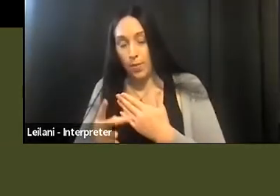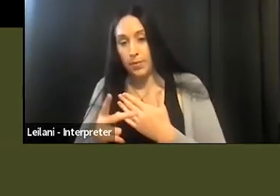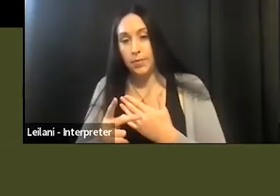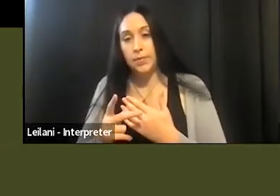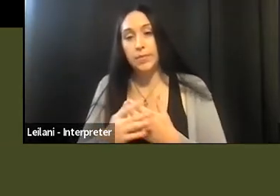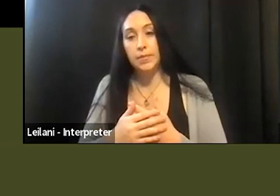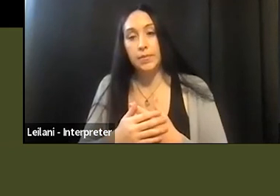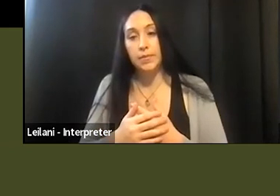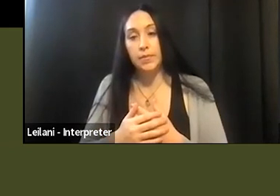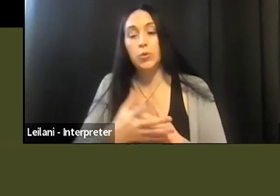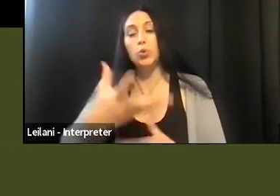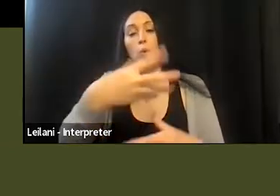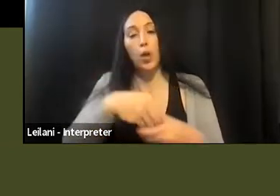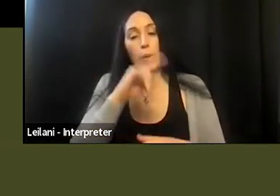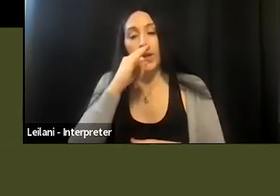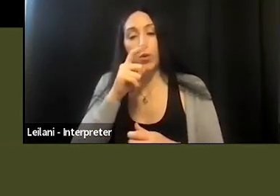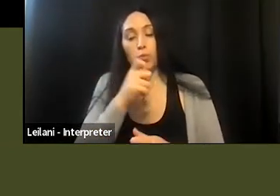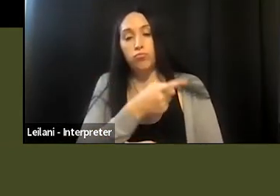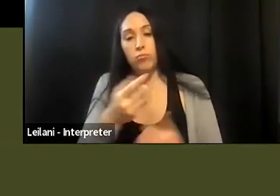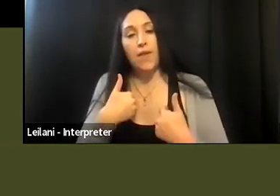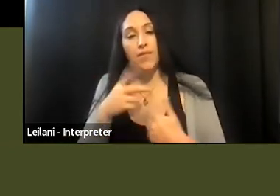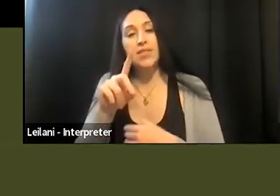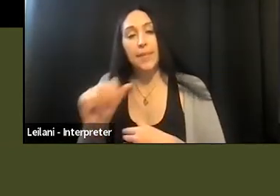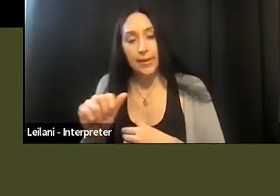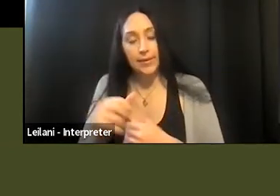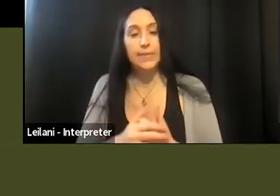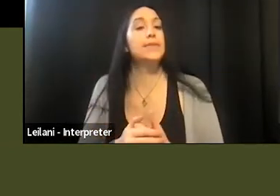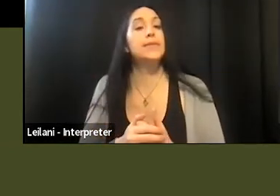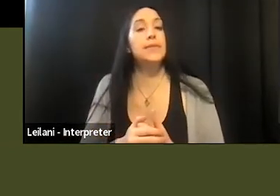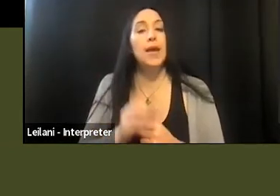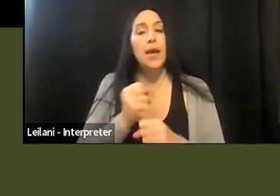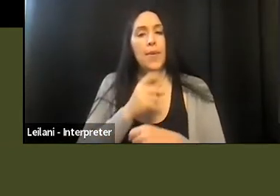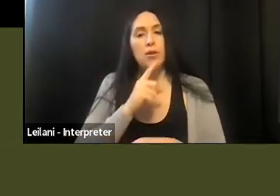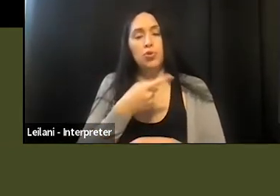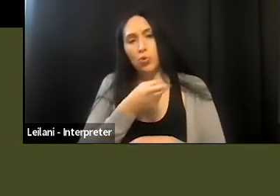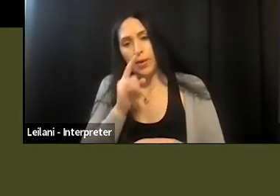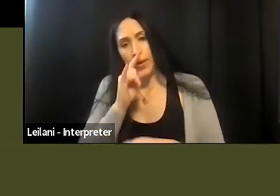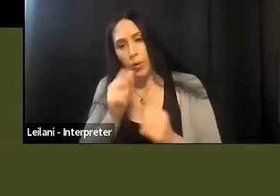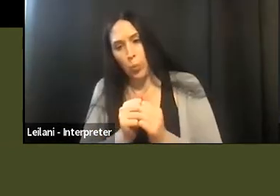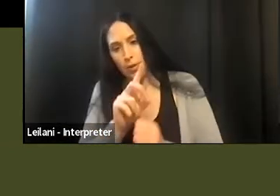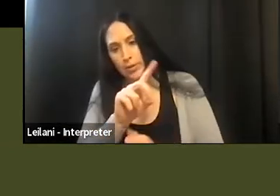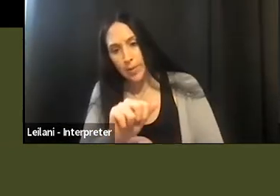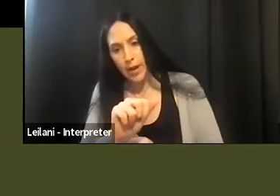to include kids with disabilities and make sure that kids with disabilities and individuals with disabilities